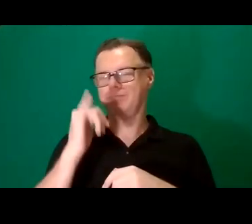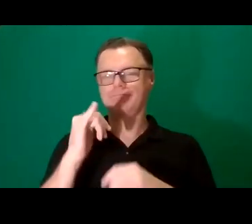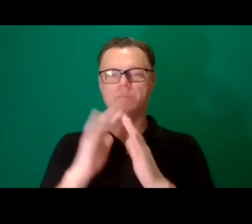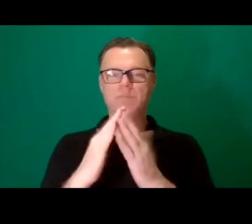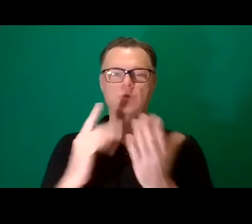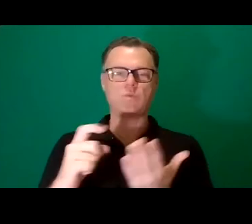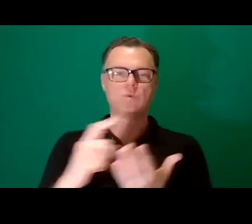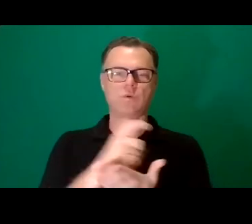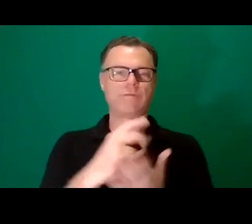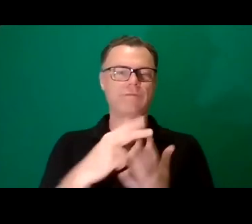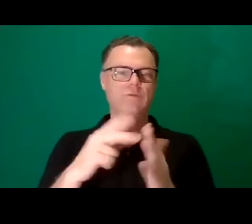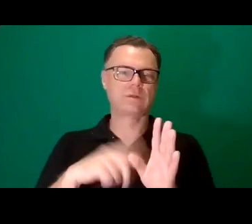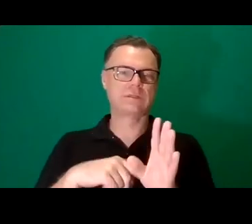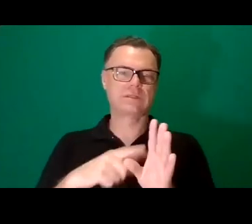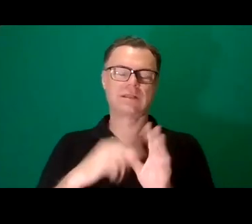I didn't realize